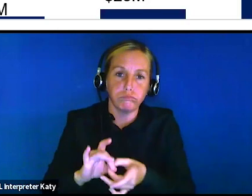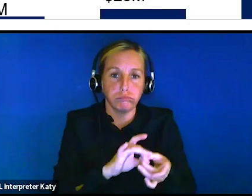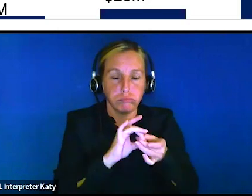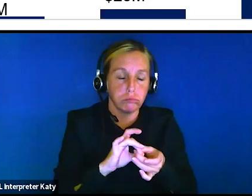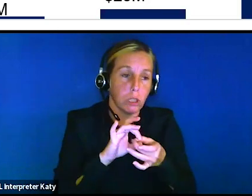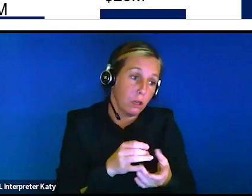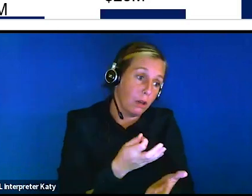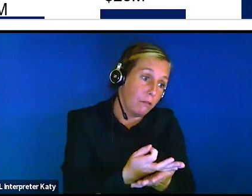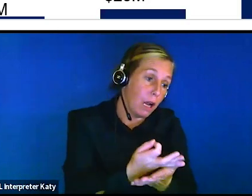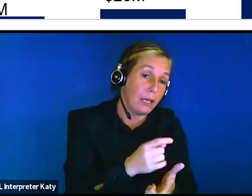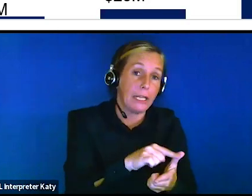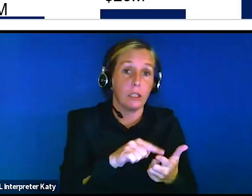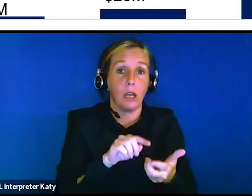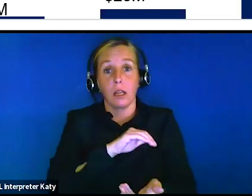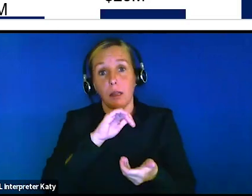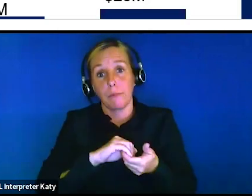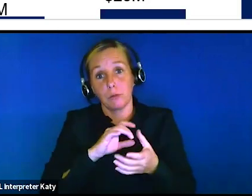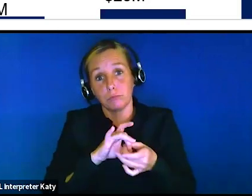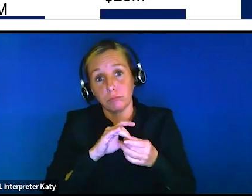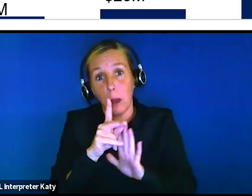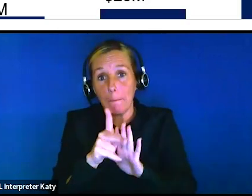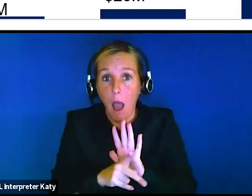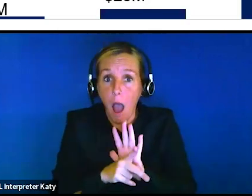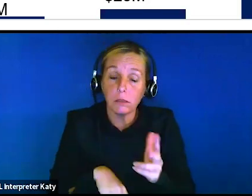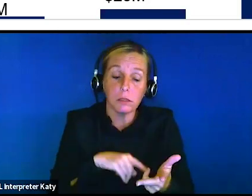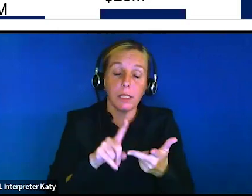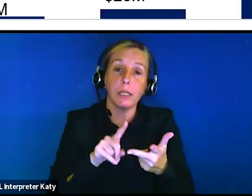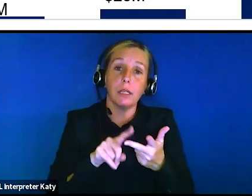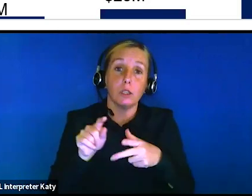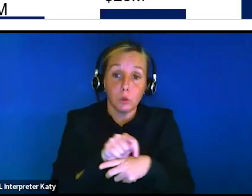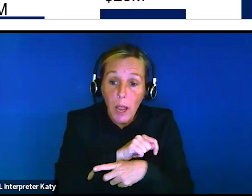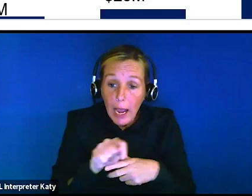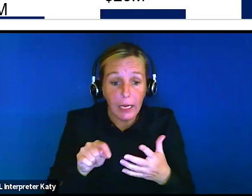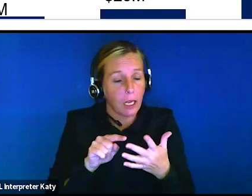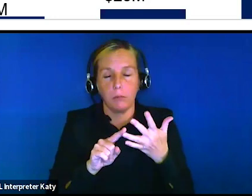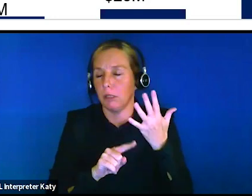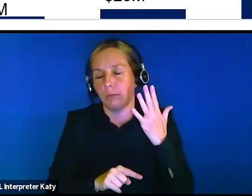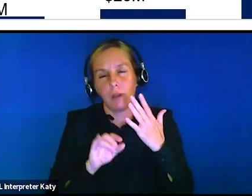it requires collaboration in terms of policy making and training and all those types of support